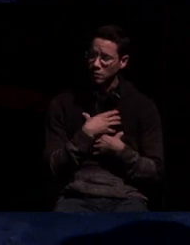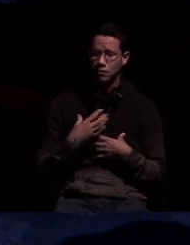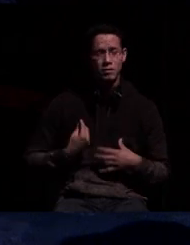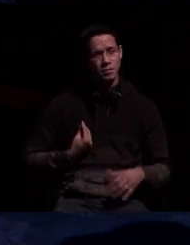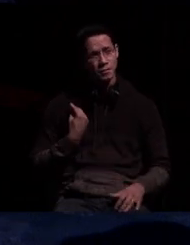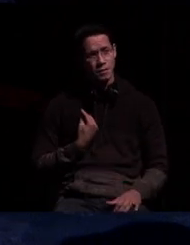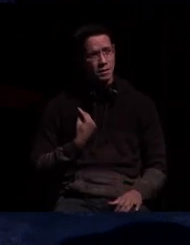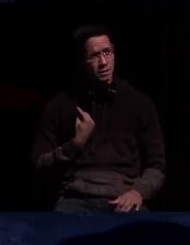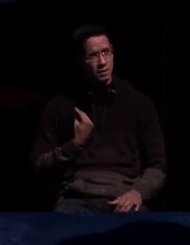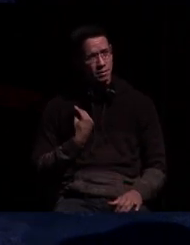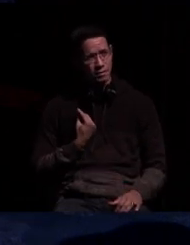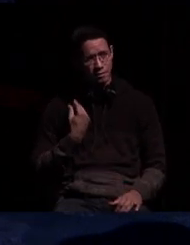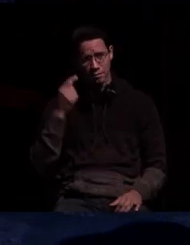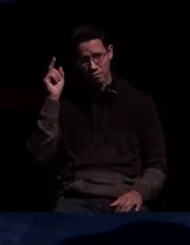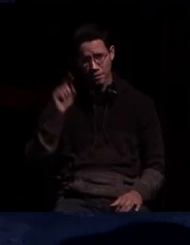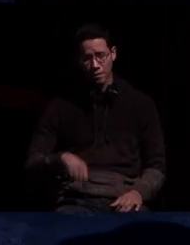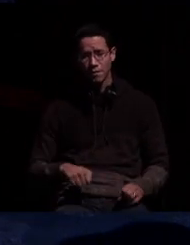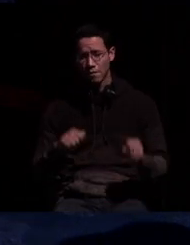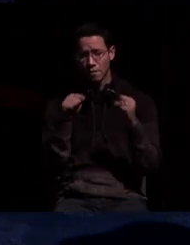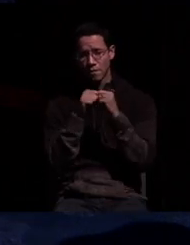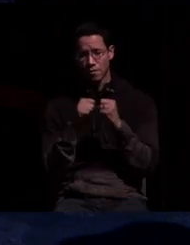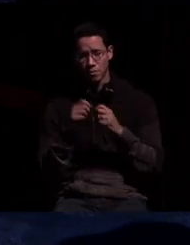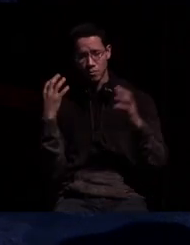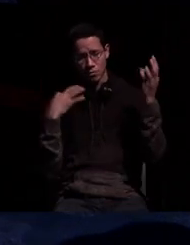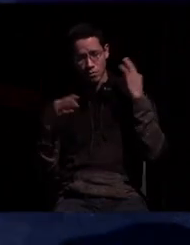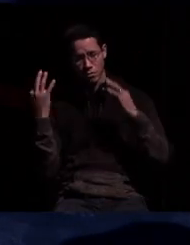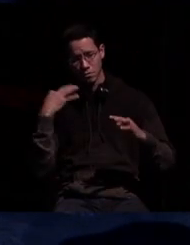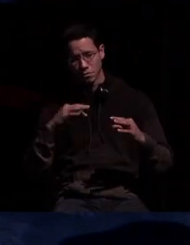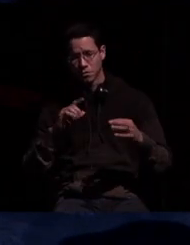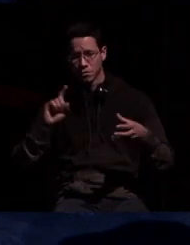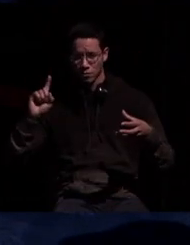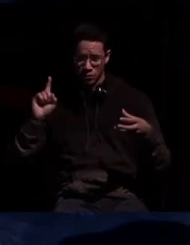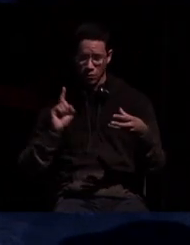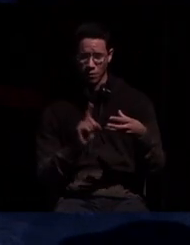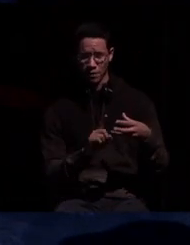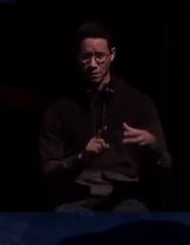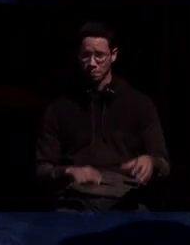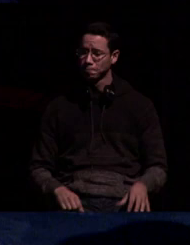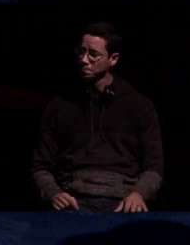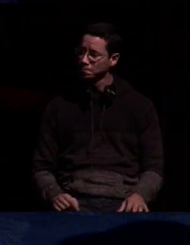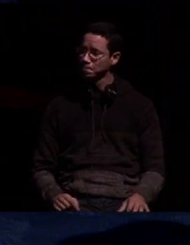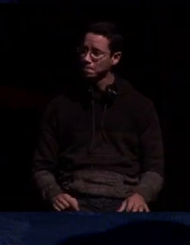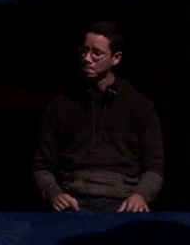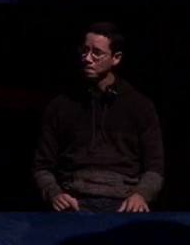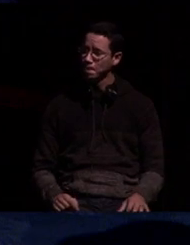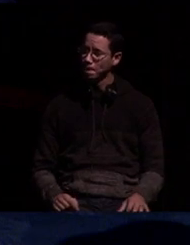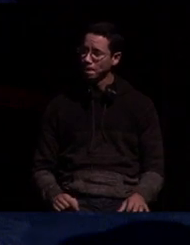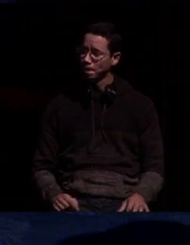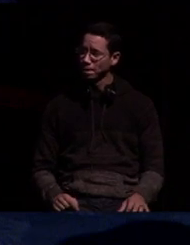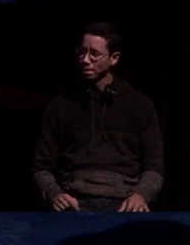such as tourism, get moving